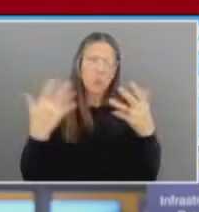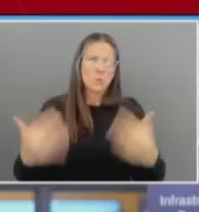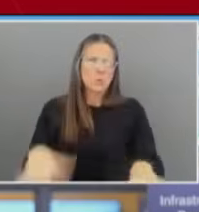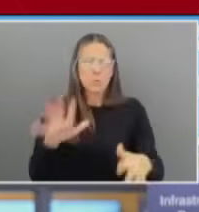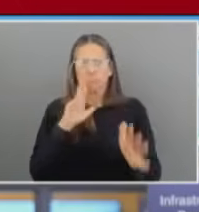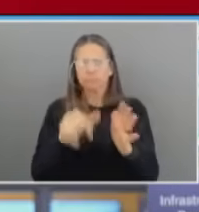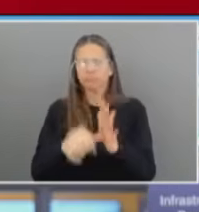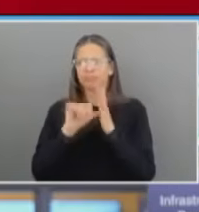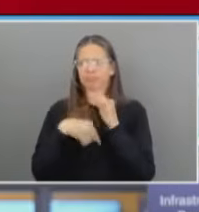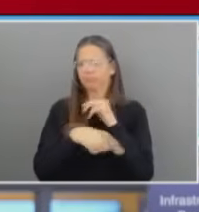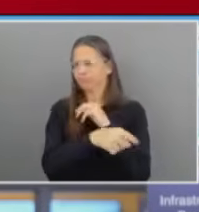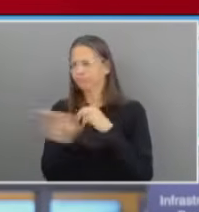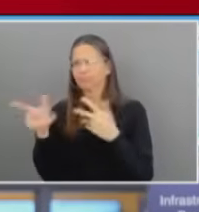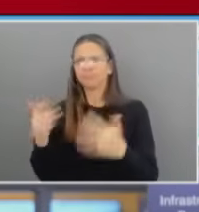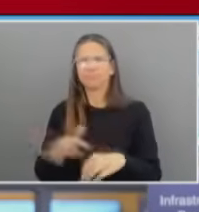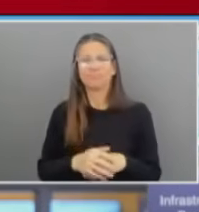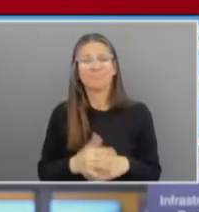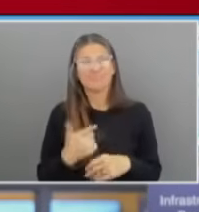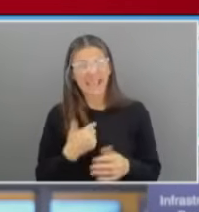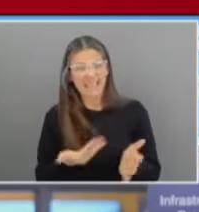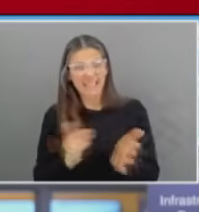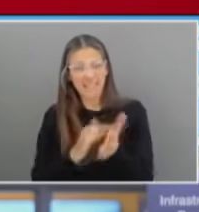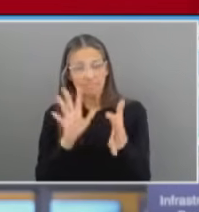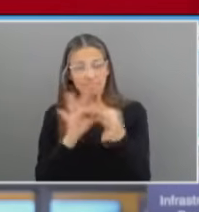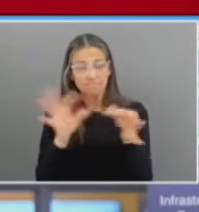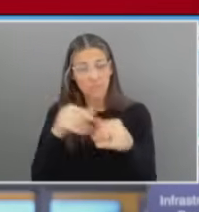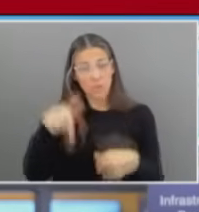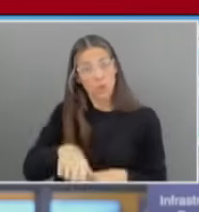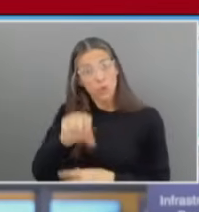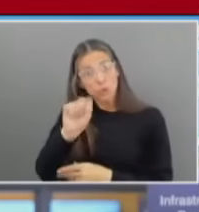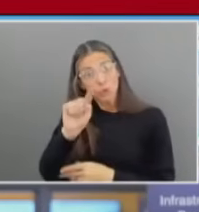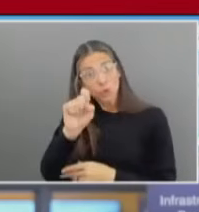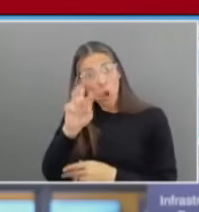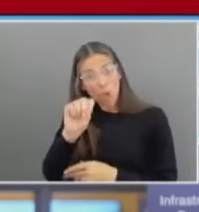AND THAT’S EXACTLY WHAT’S BEEN ILLUSTRATED SO MUCH IN THE LAST FEW DAYS.